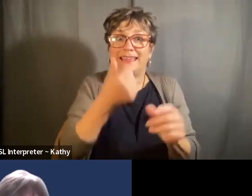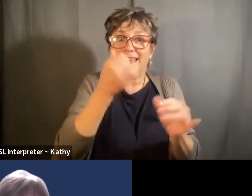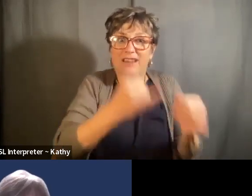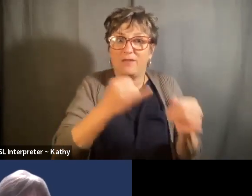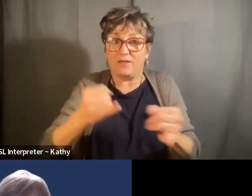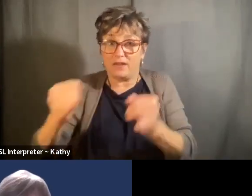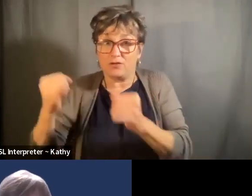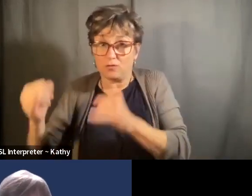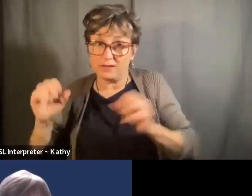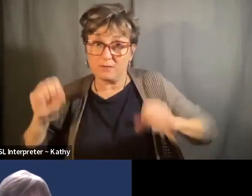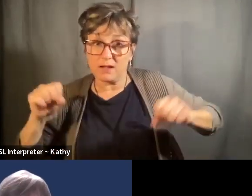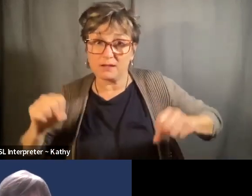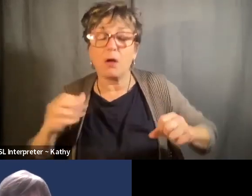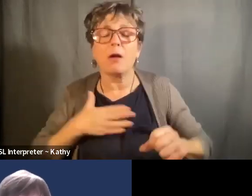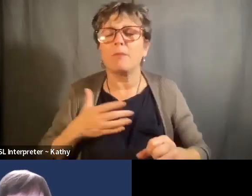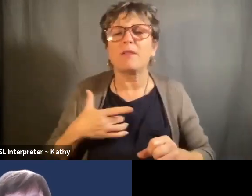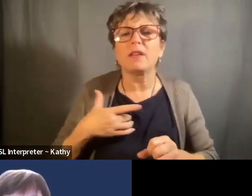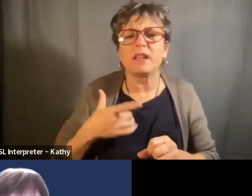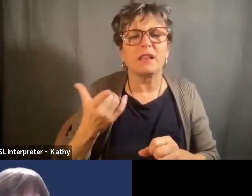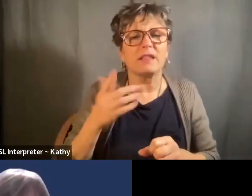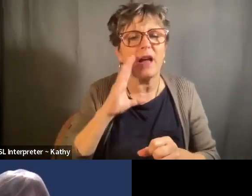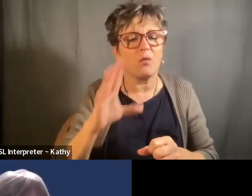we have in other countries as well. Megan: At this time,